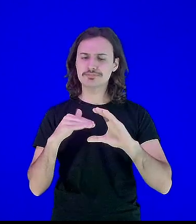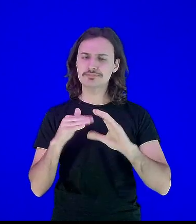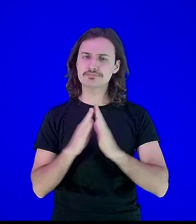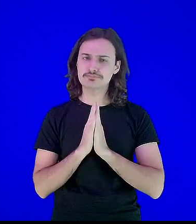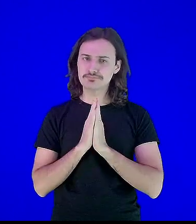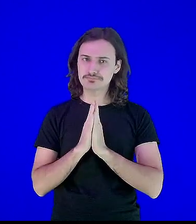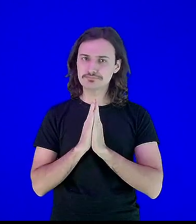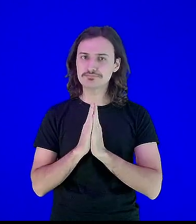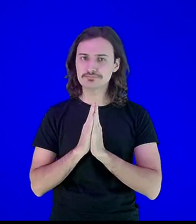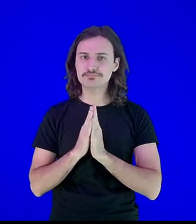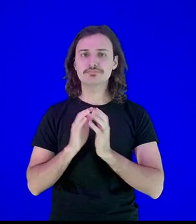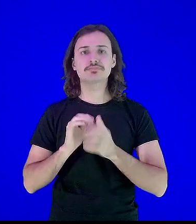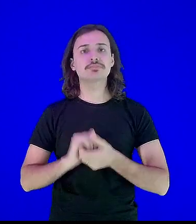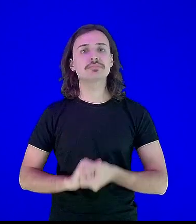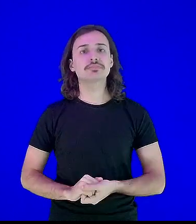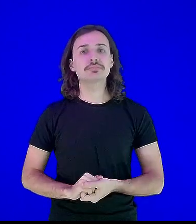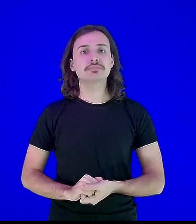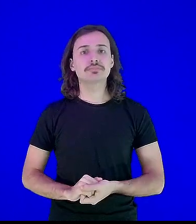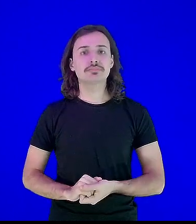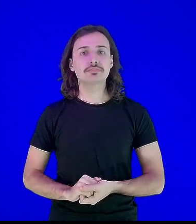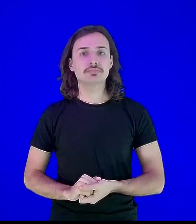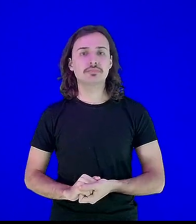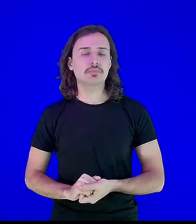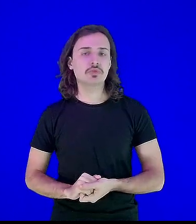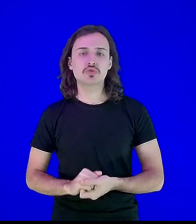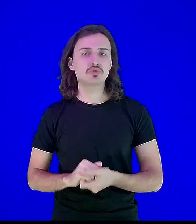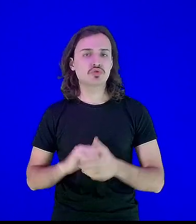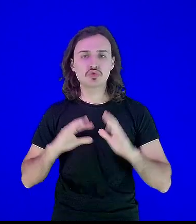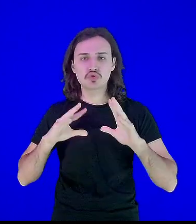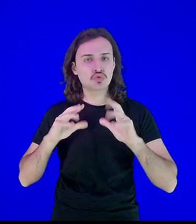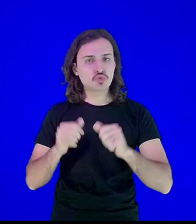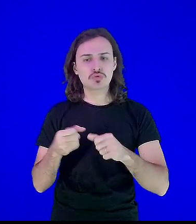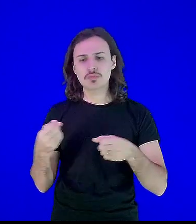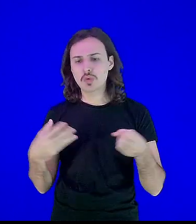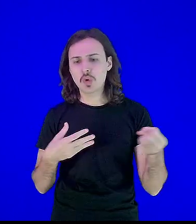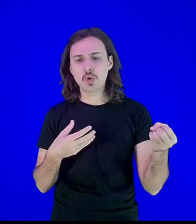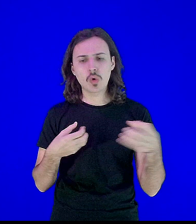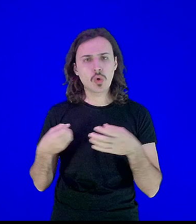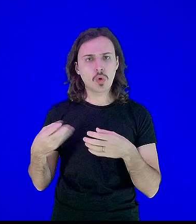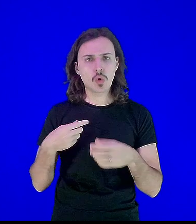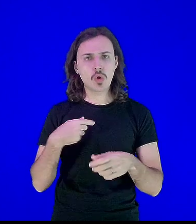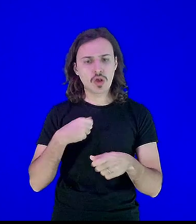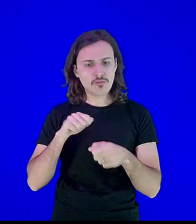or I will be sharing to you through an Instagram profile